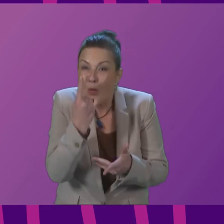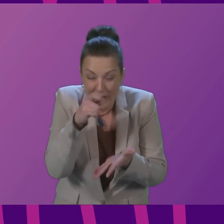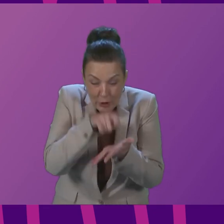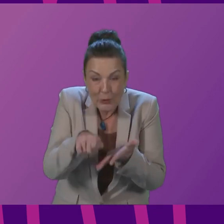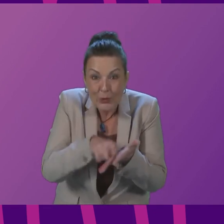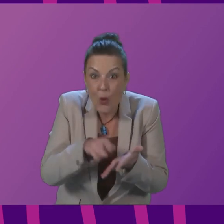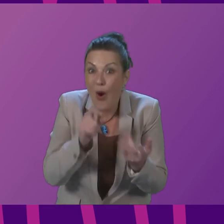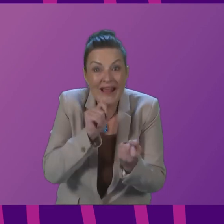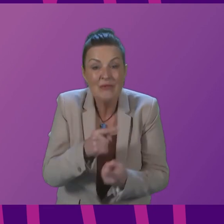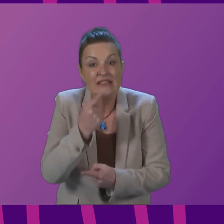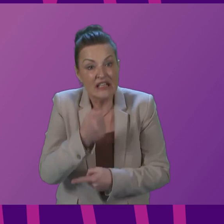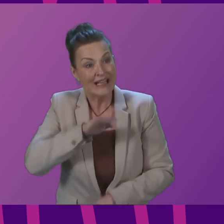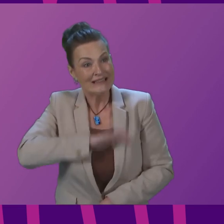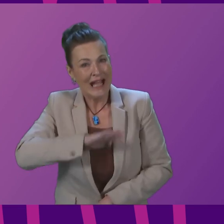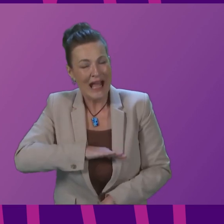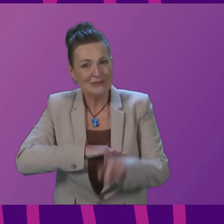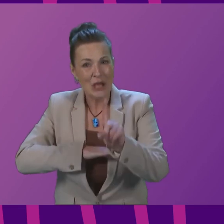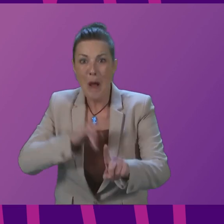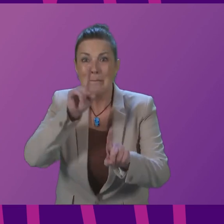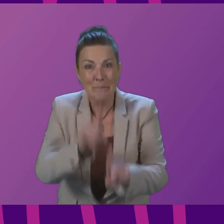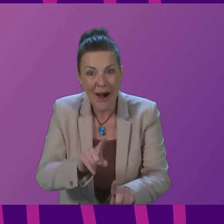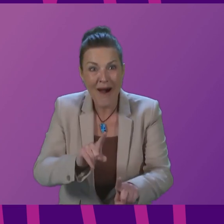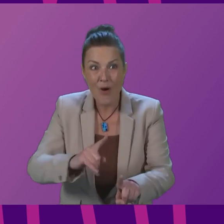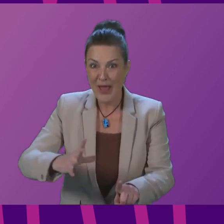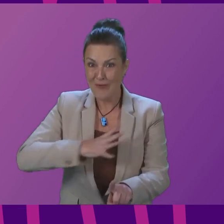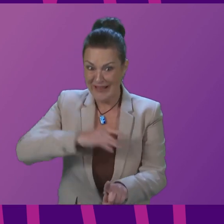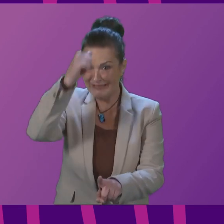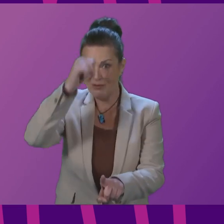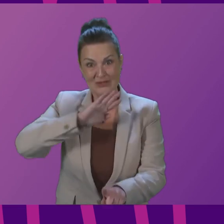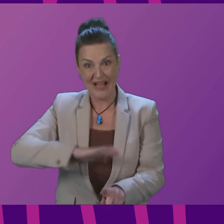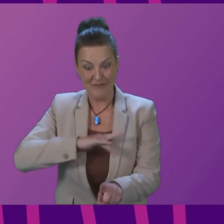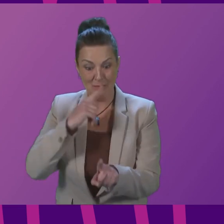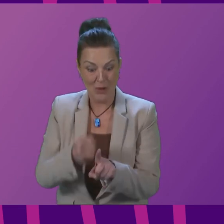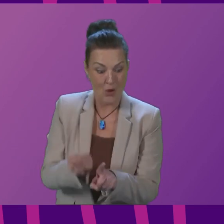However, the fact that the ministers were content is narrated in the document from the next day.